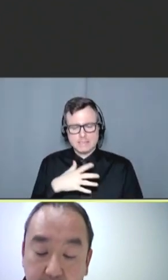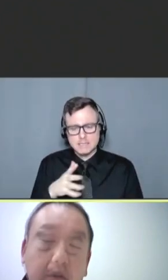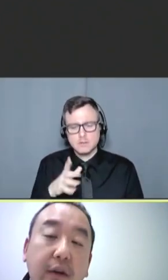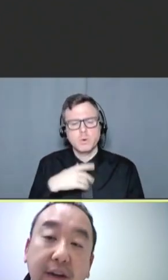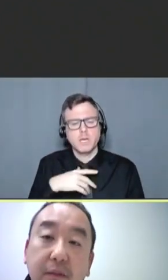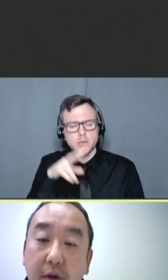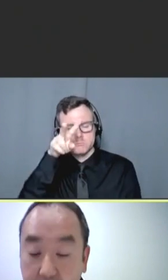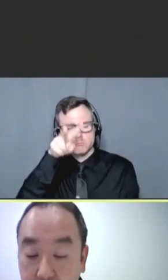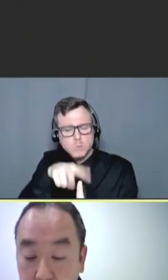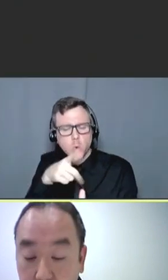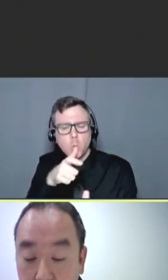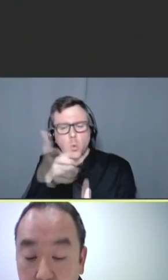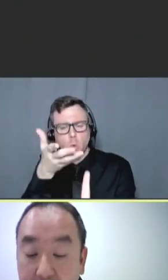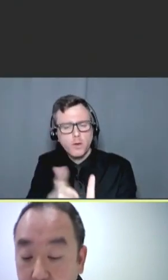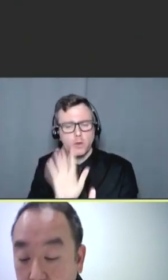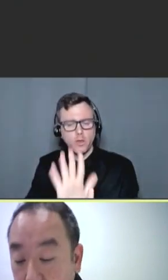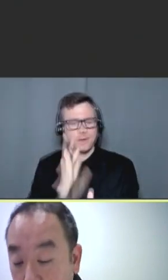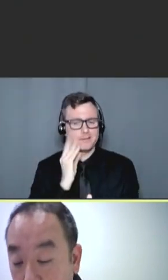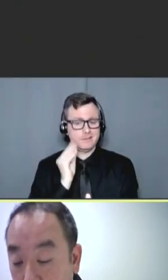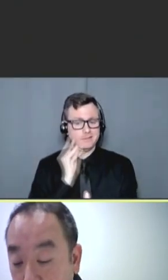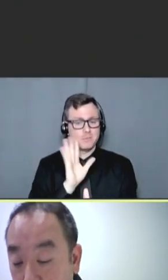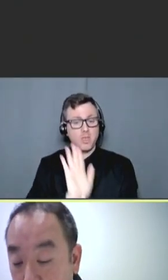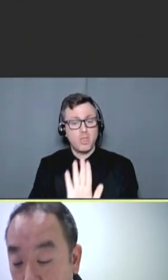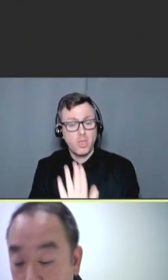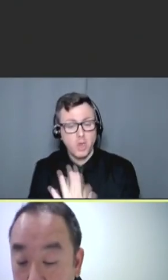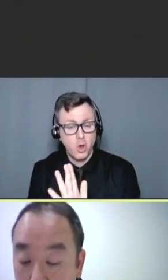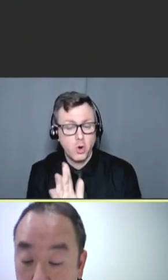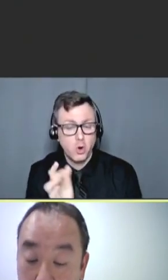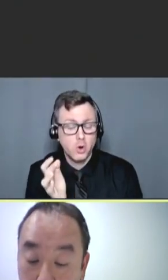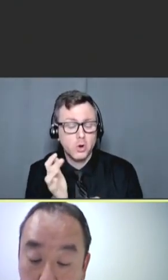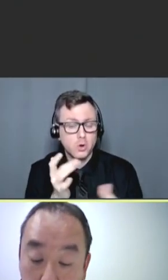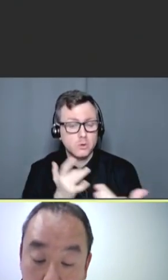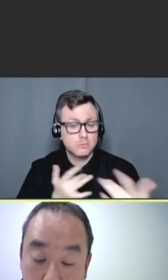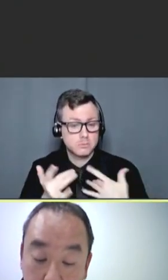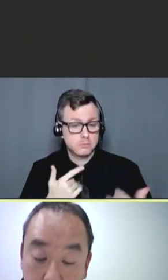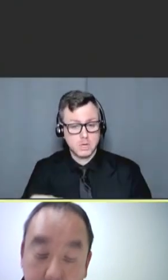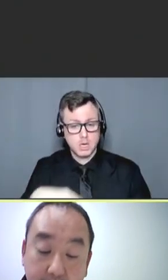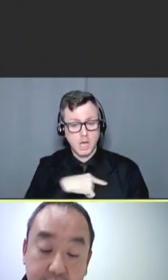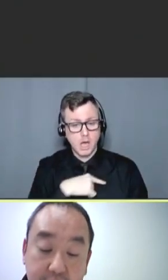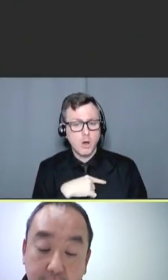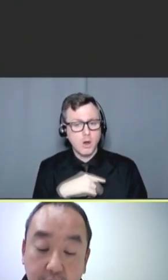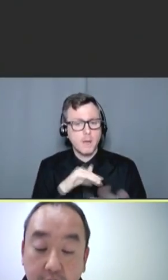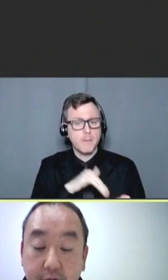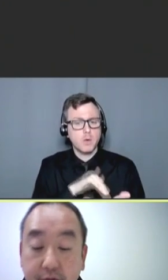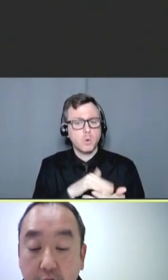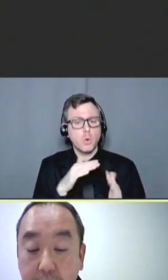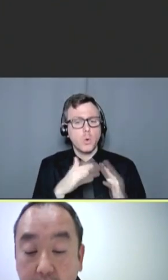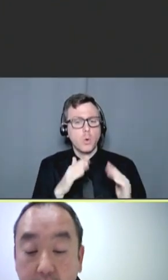their life experiences, and their concerns. In a medical home model, we have a team of affirming,